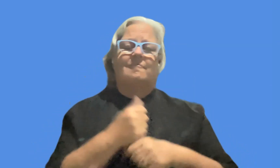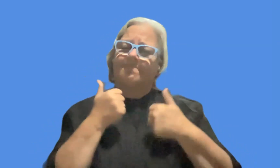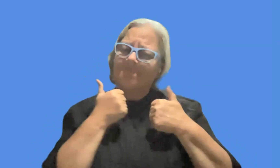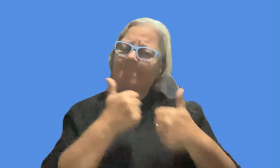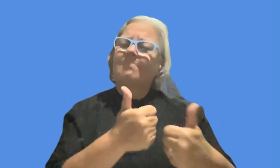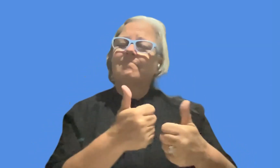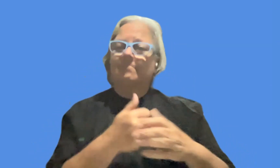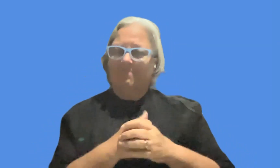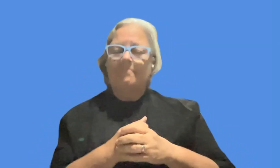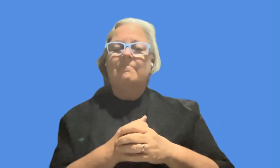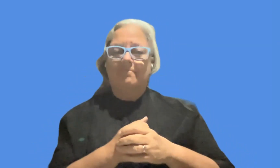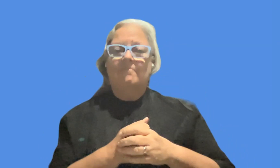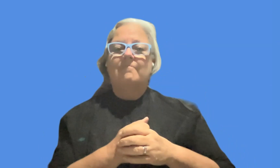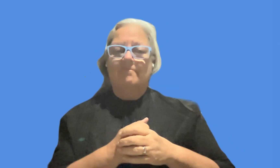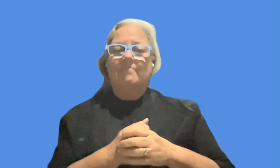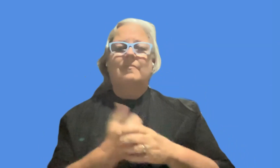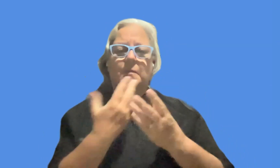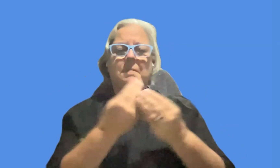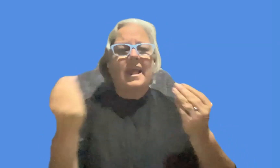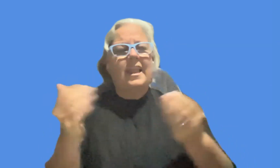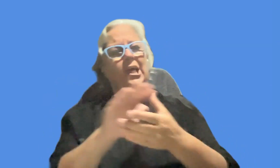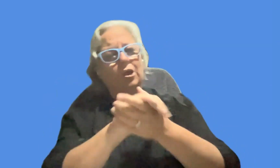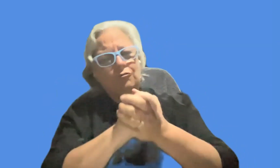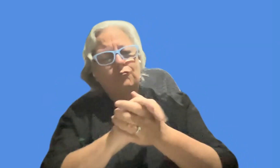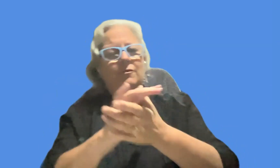the disability inclusion in humanitarian action, it is fantastic